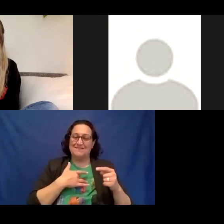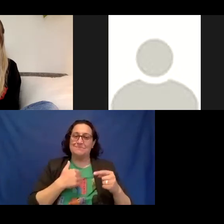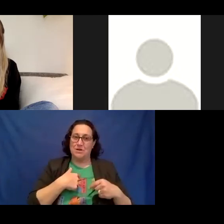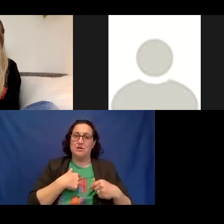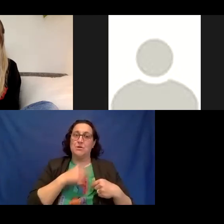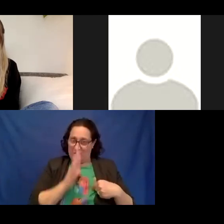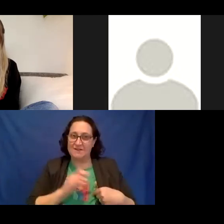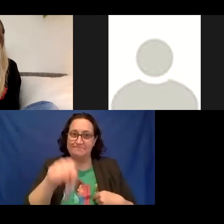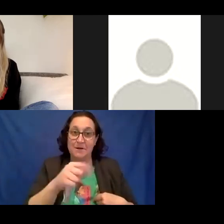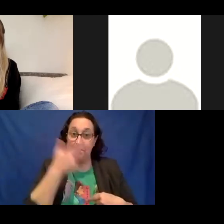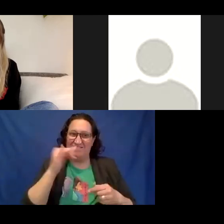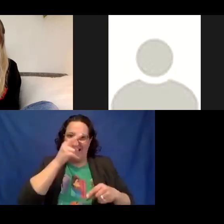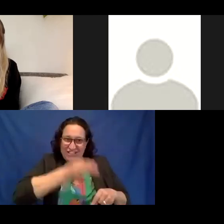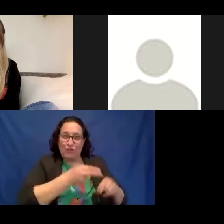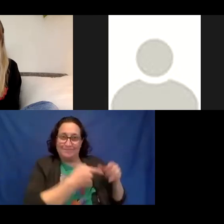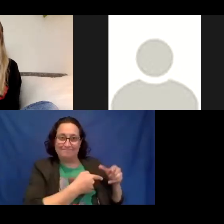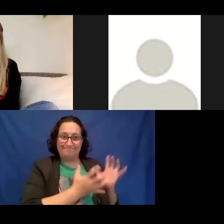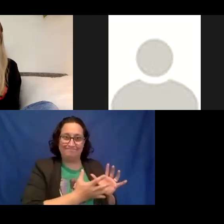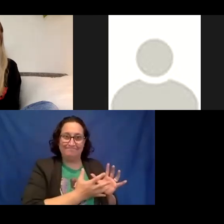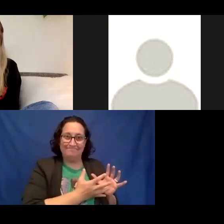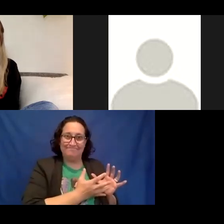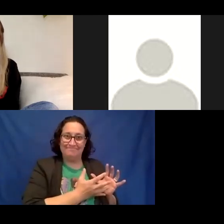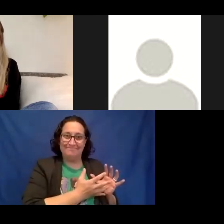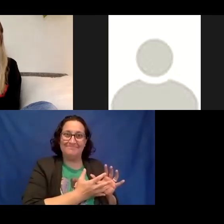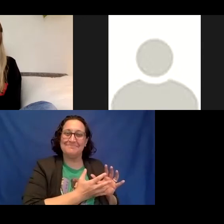and I love feminist history and I do identify as a woman,